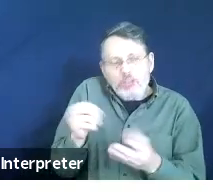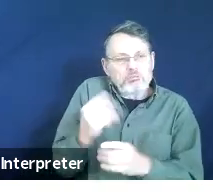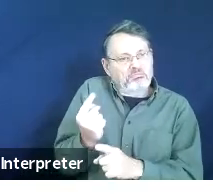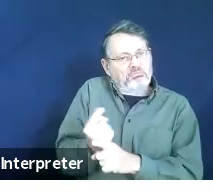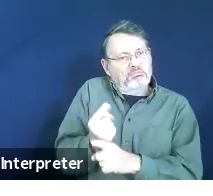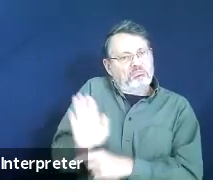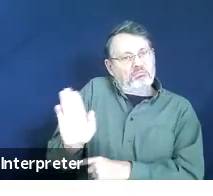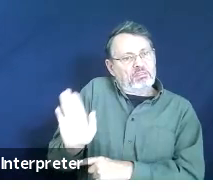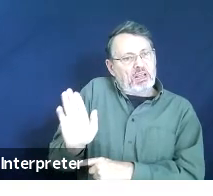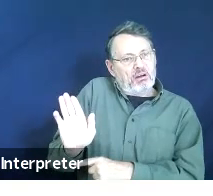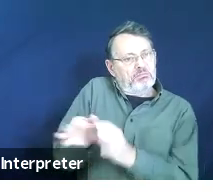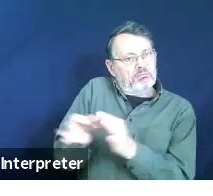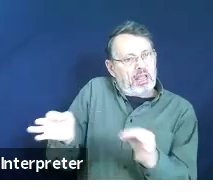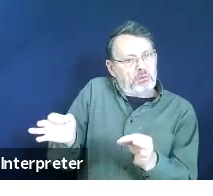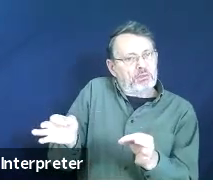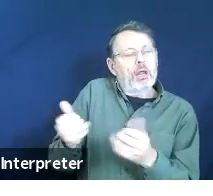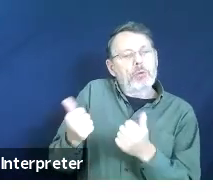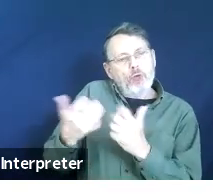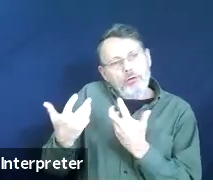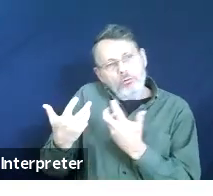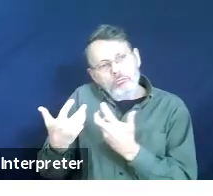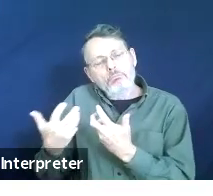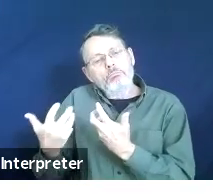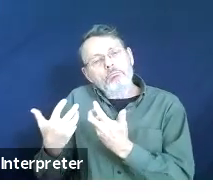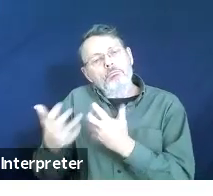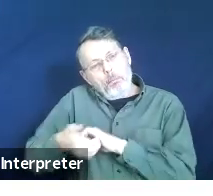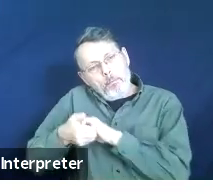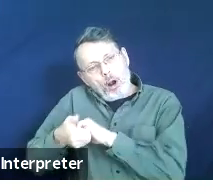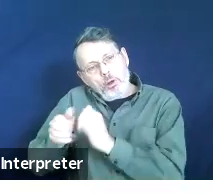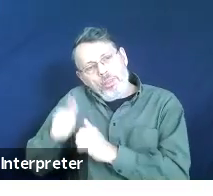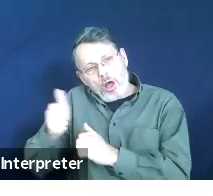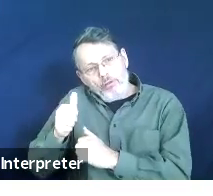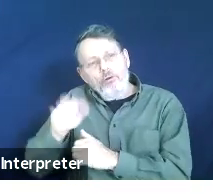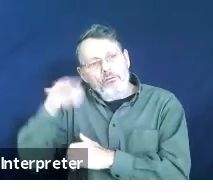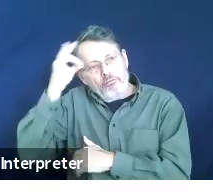need and how we can partner with other federal agencies like the Center for Disease Control,